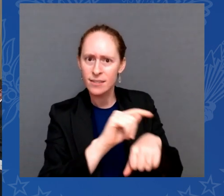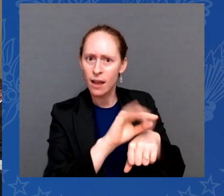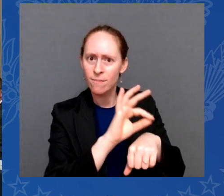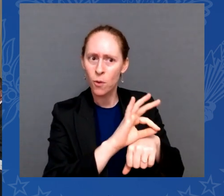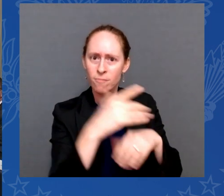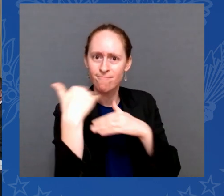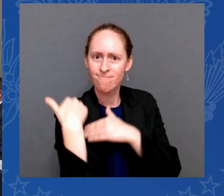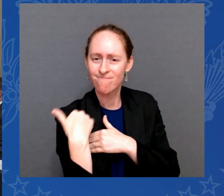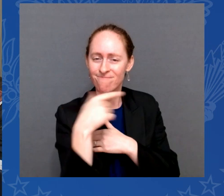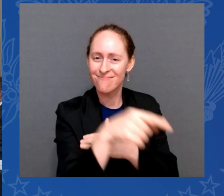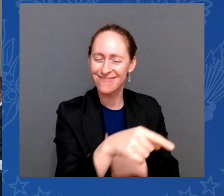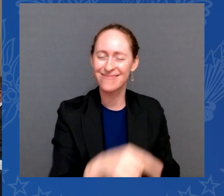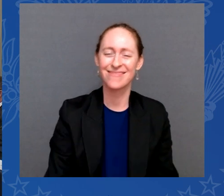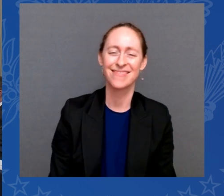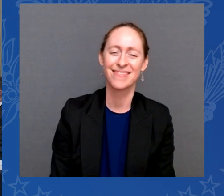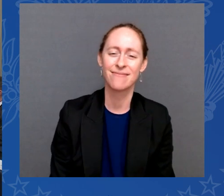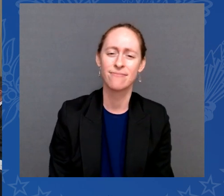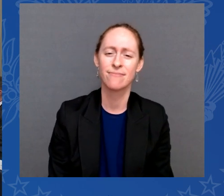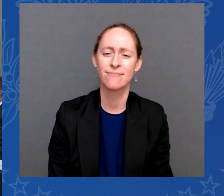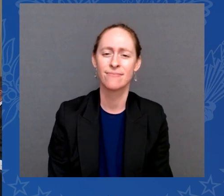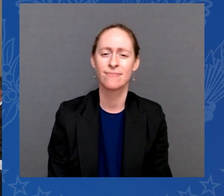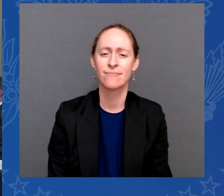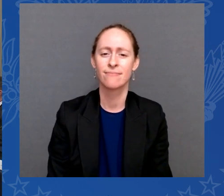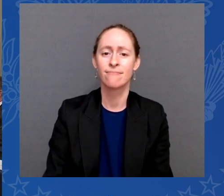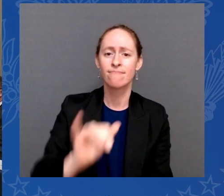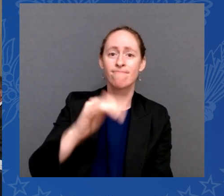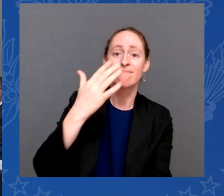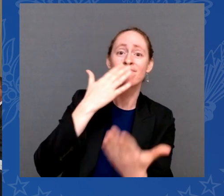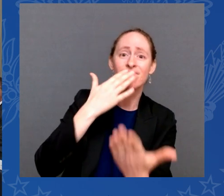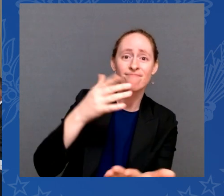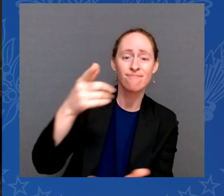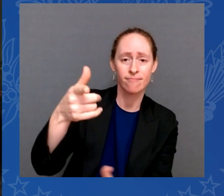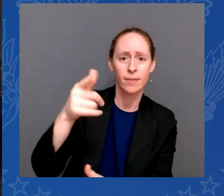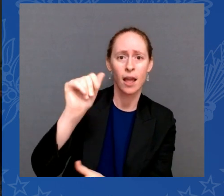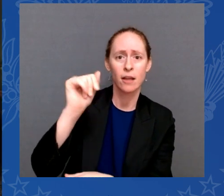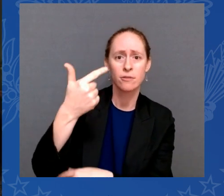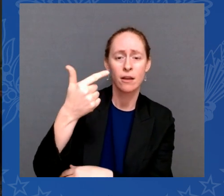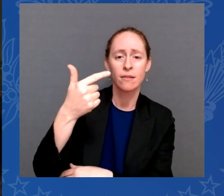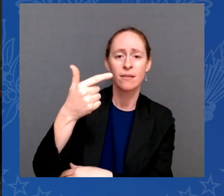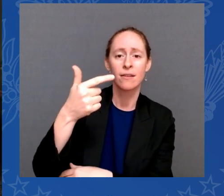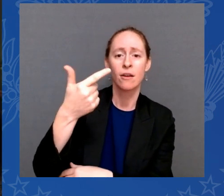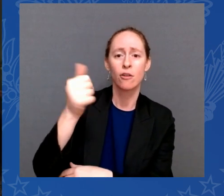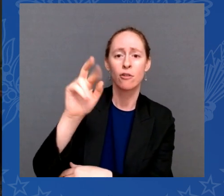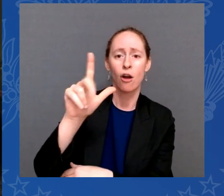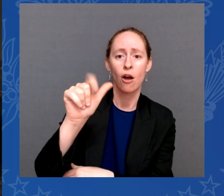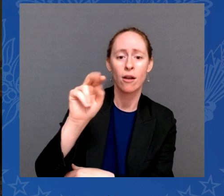and Veterans Affairs Secretary McDonough for your work on this task force to protect access to a woman's